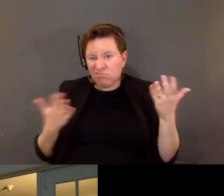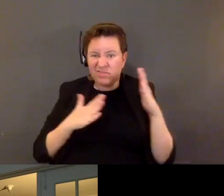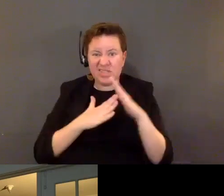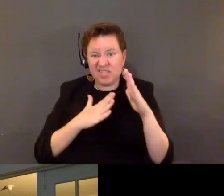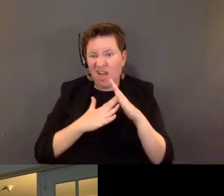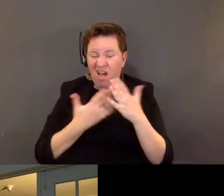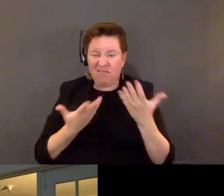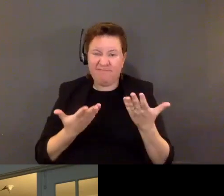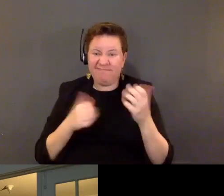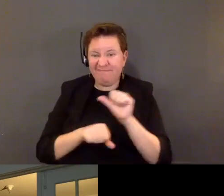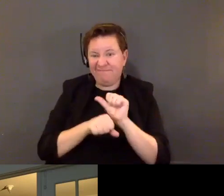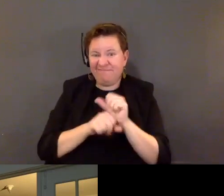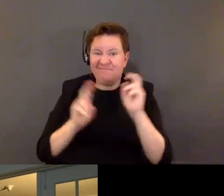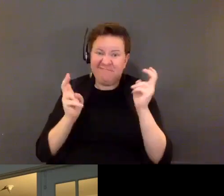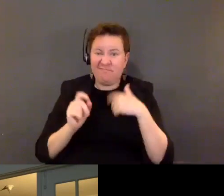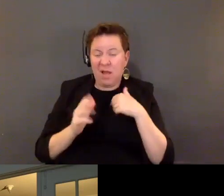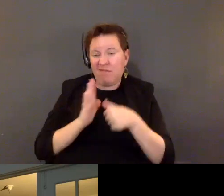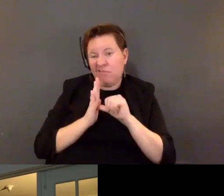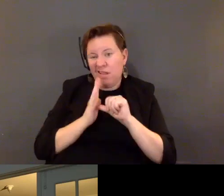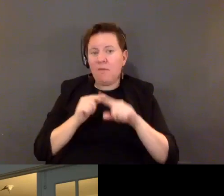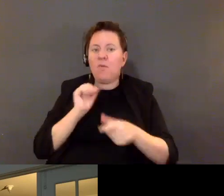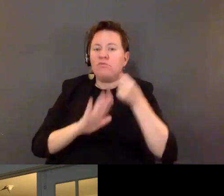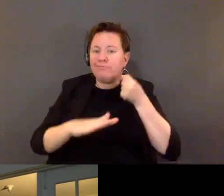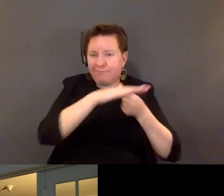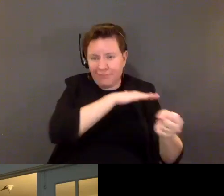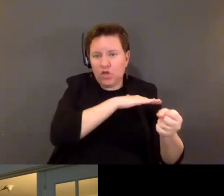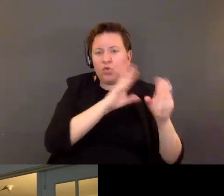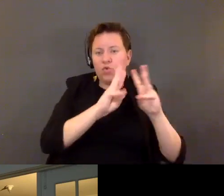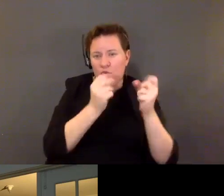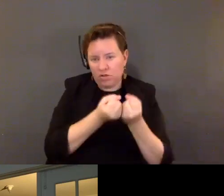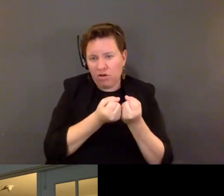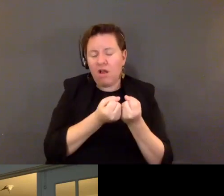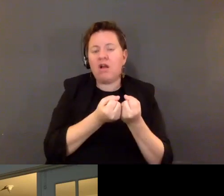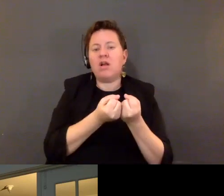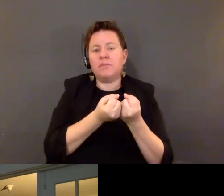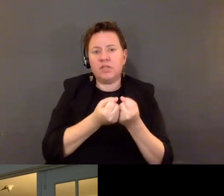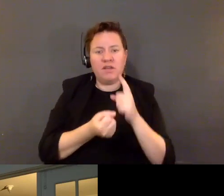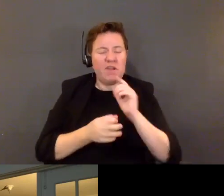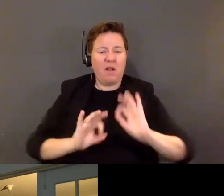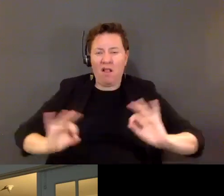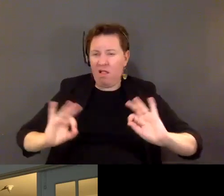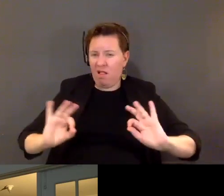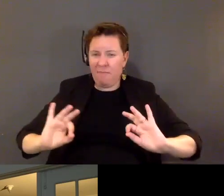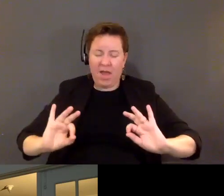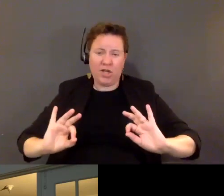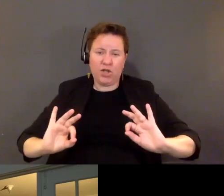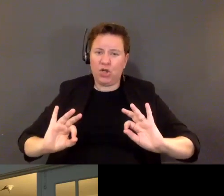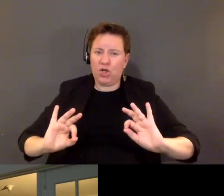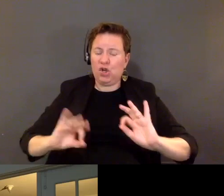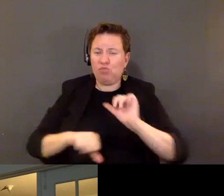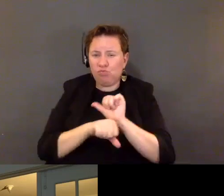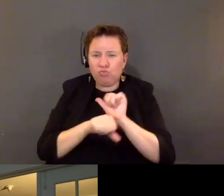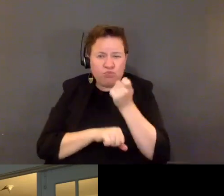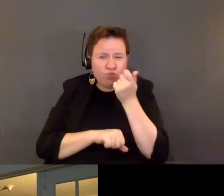um impression but mostly sheltered workshops and very very minor um employment if at all a lot of